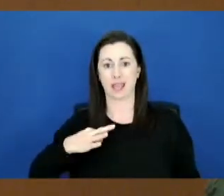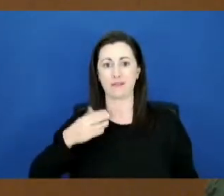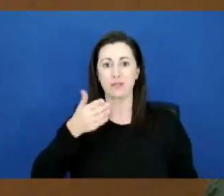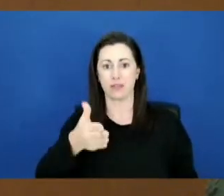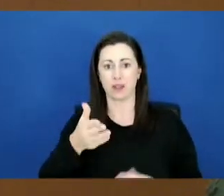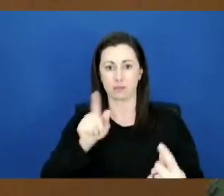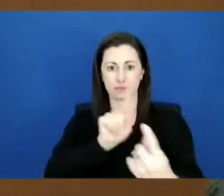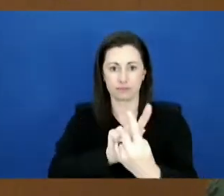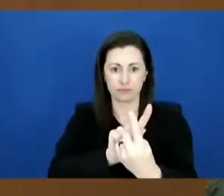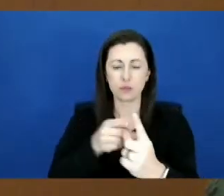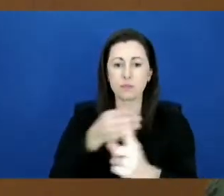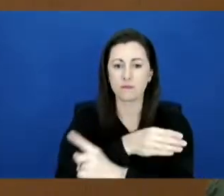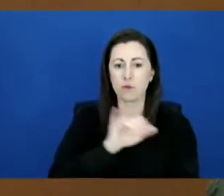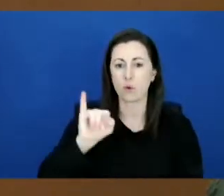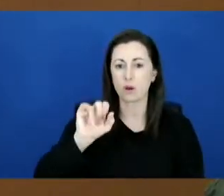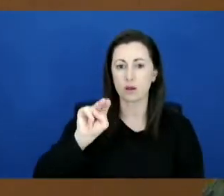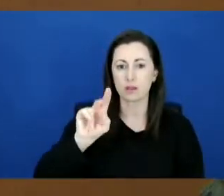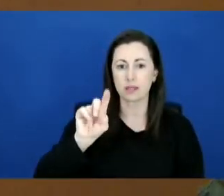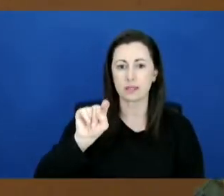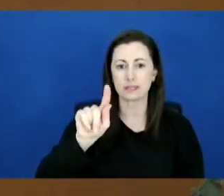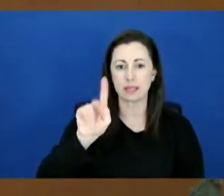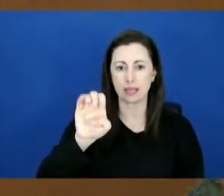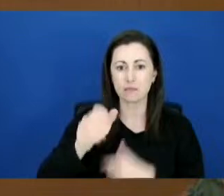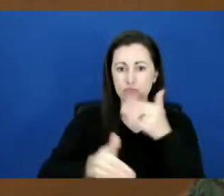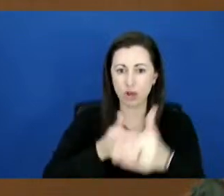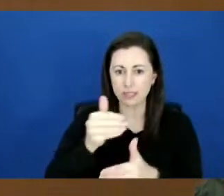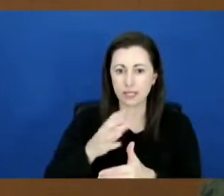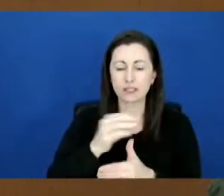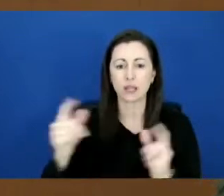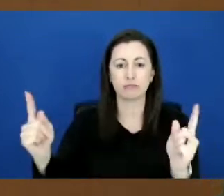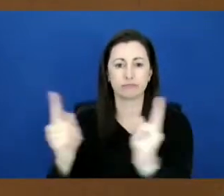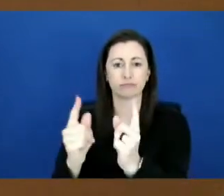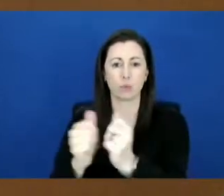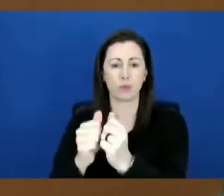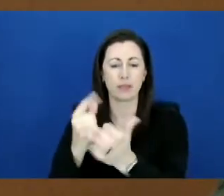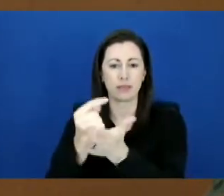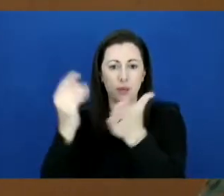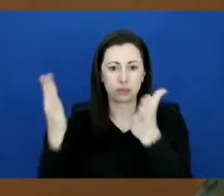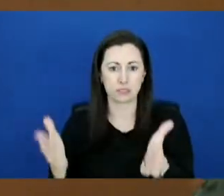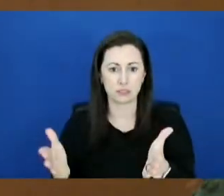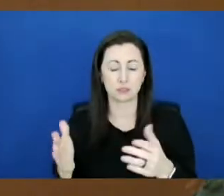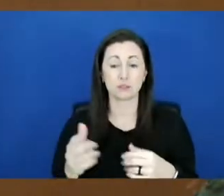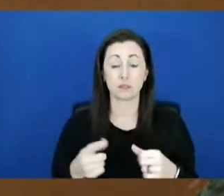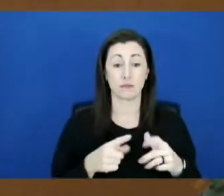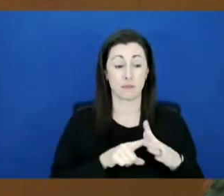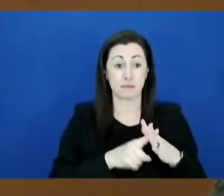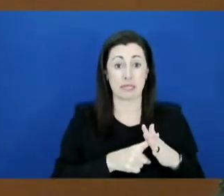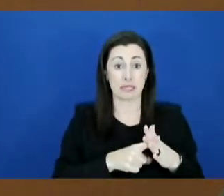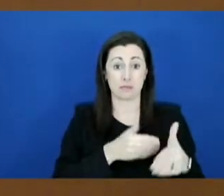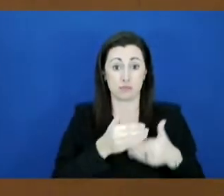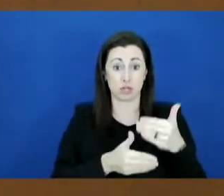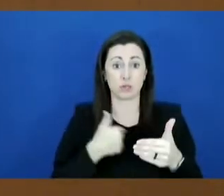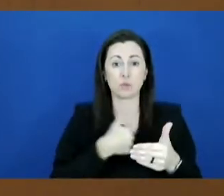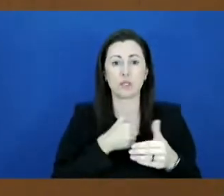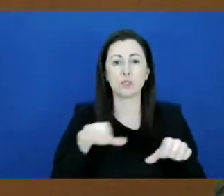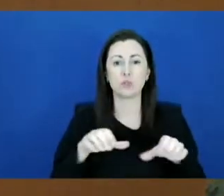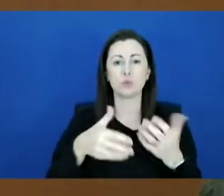MEMBERS THAT NEW PATIENTS MEET FIRST DURING AN INTAKE PROCESS, WAY BEFORE THEY MEET A